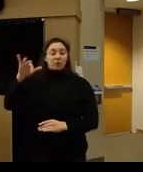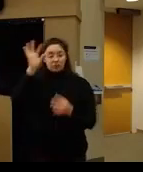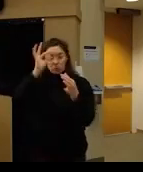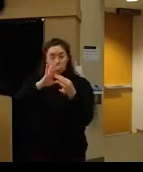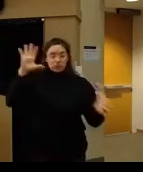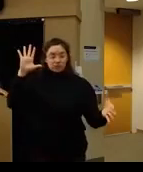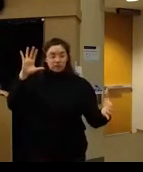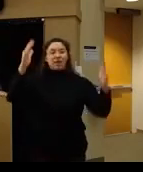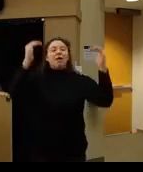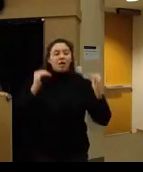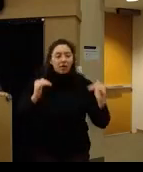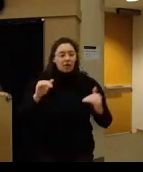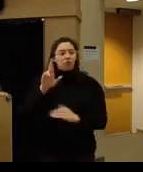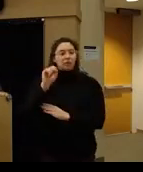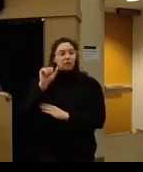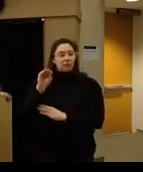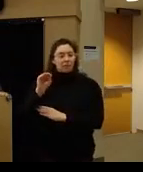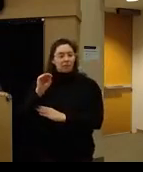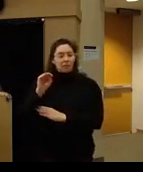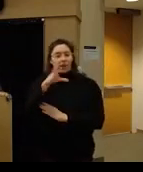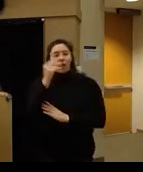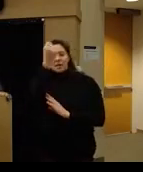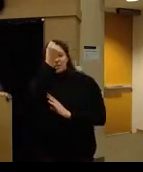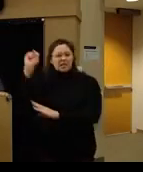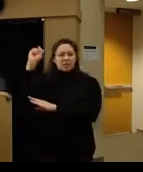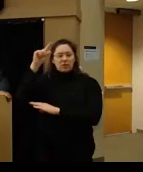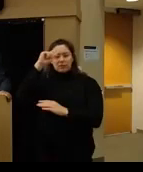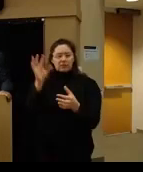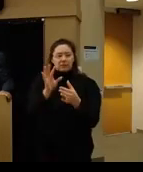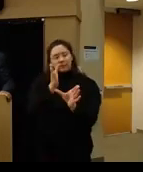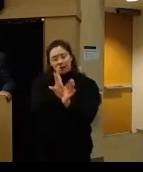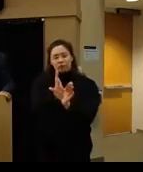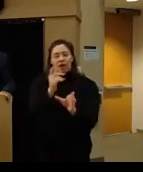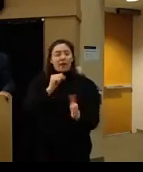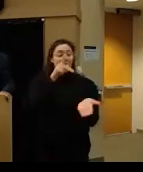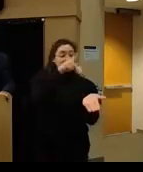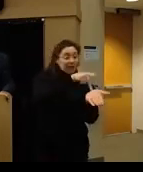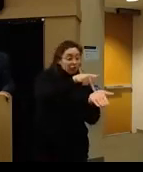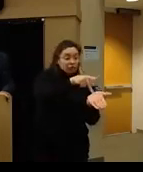the weaponization of Psychiatry and I can easily take out Psychiatry and insert psychology and has